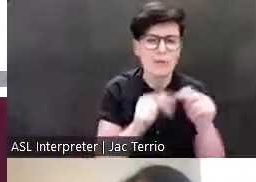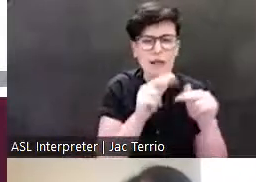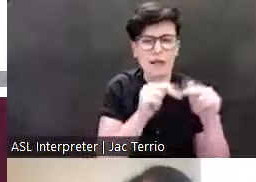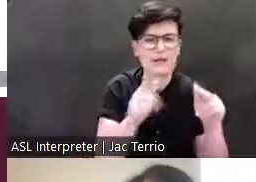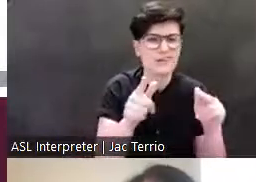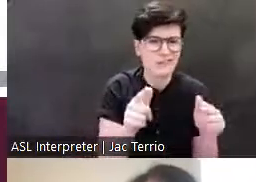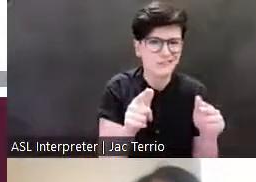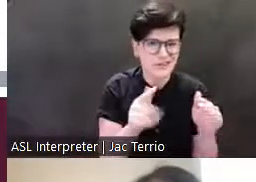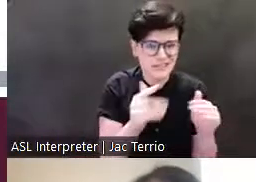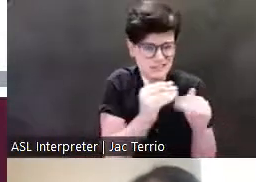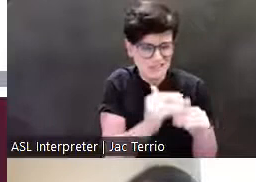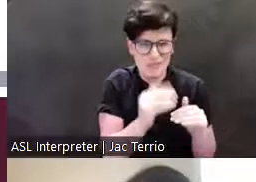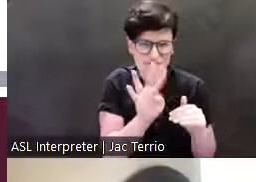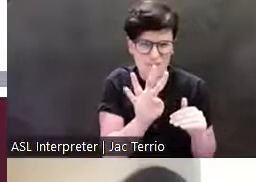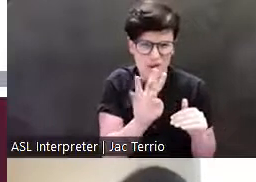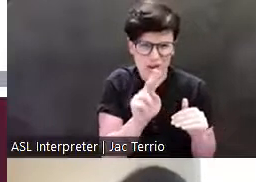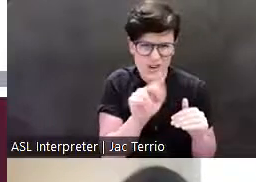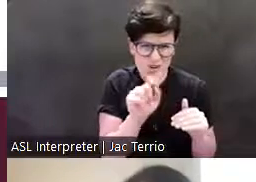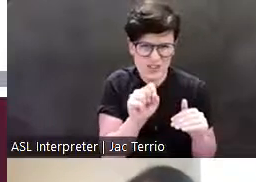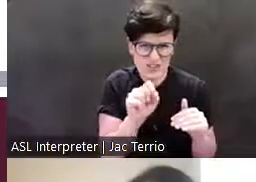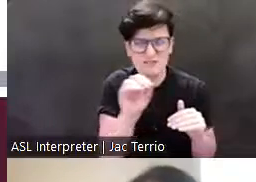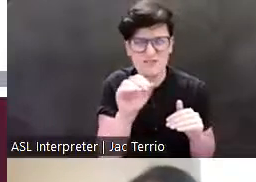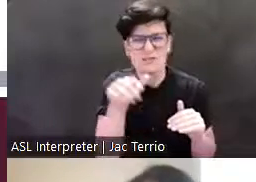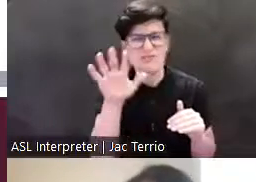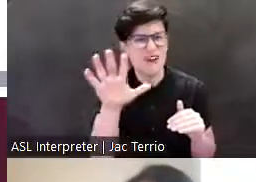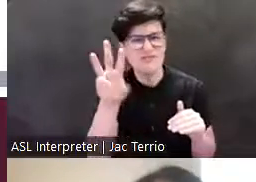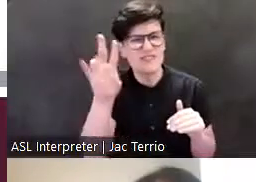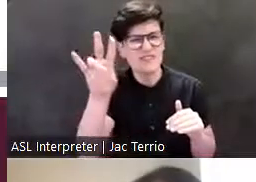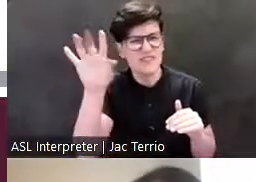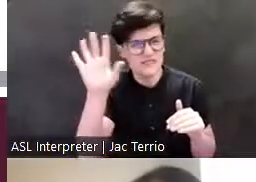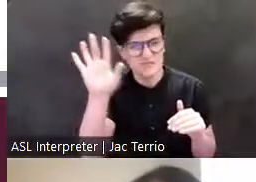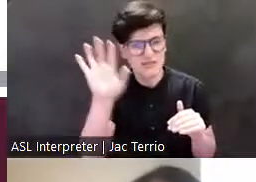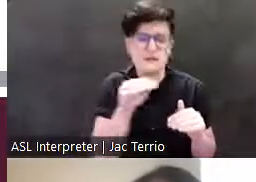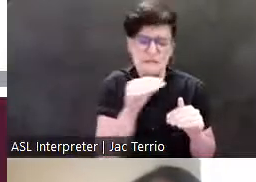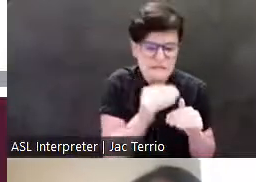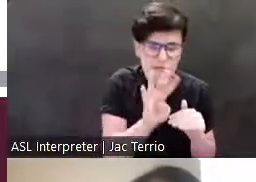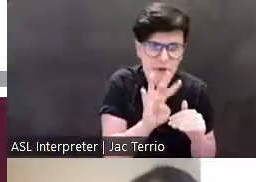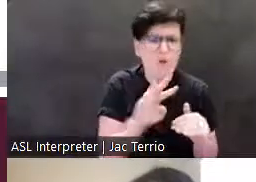units, then the federal fair housing laws do not apply.